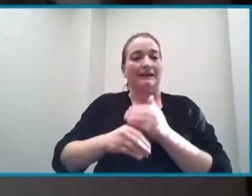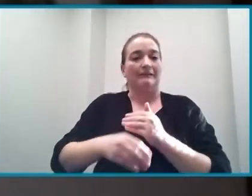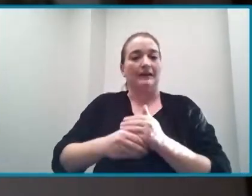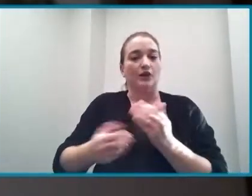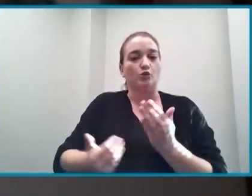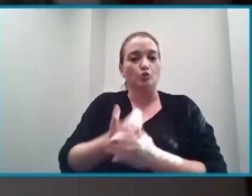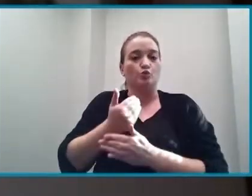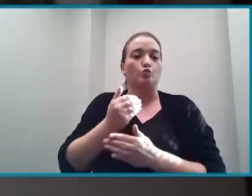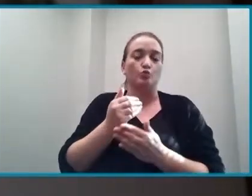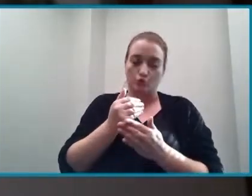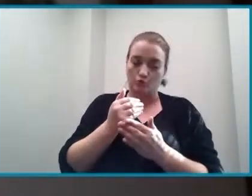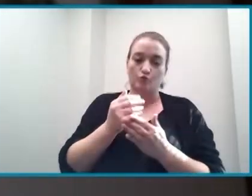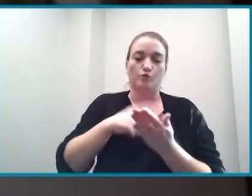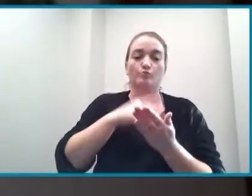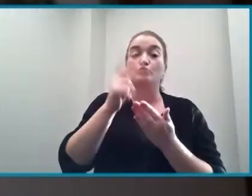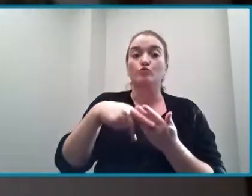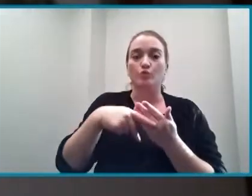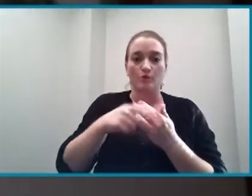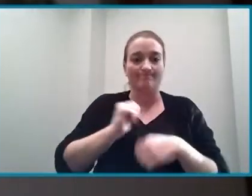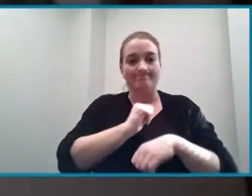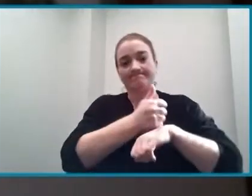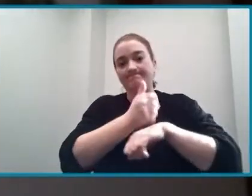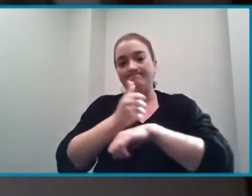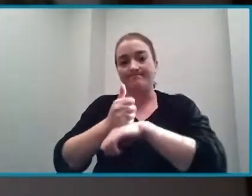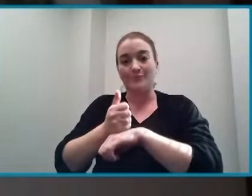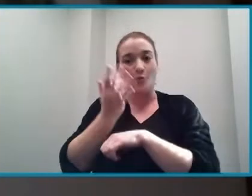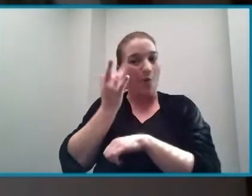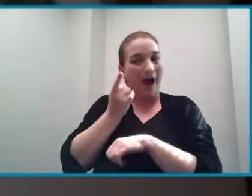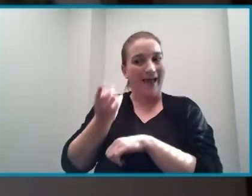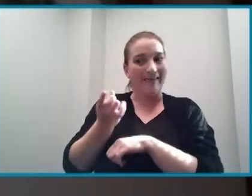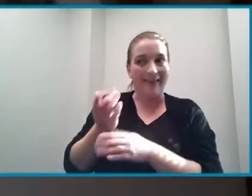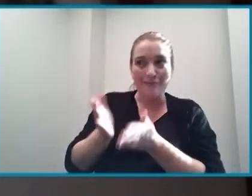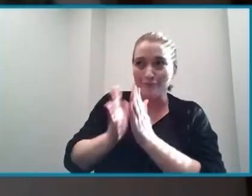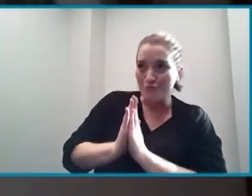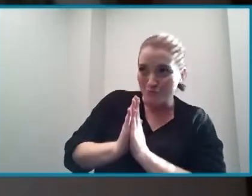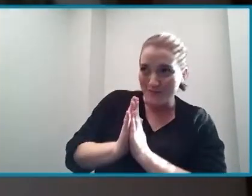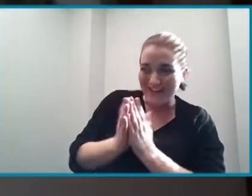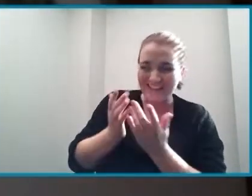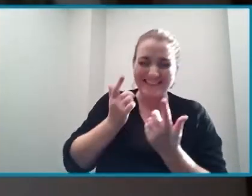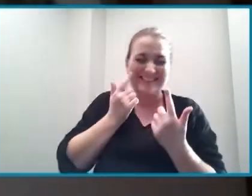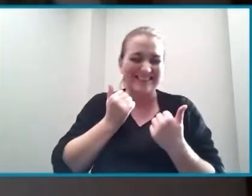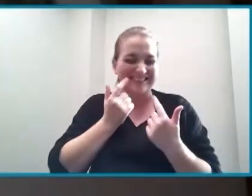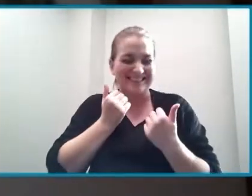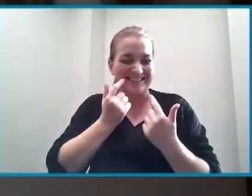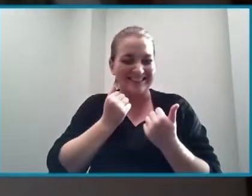Uh, basically because they ask us for it , they ask for specific programming from us,